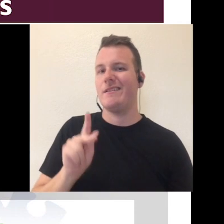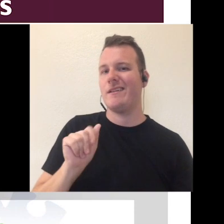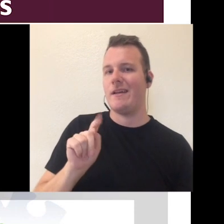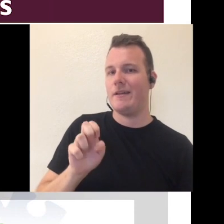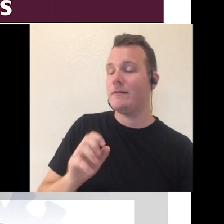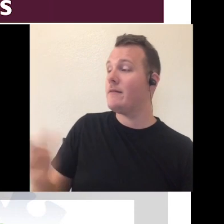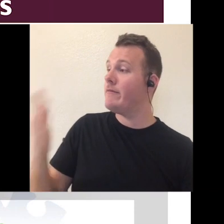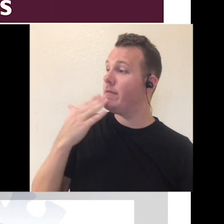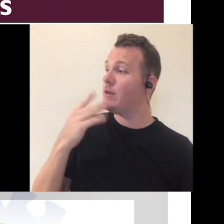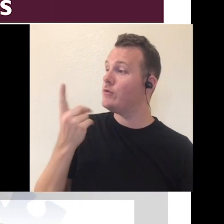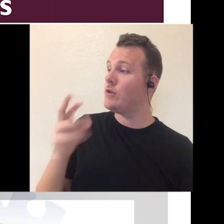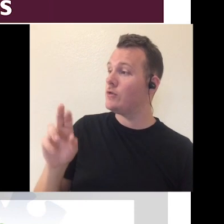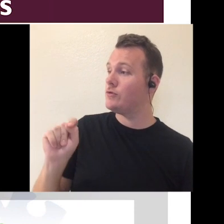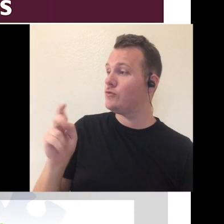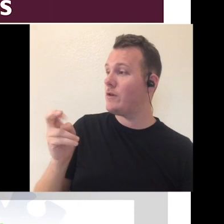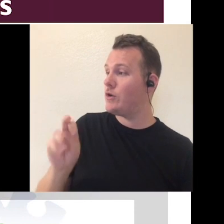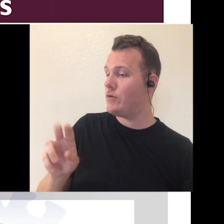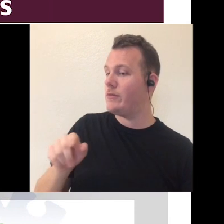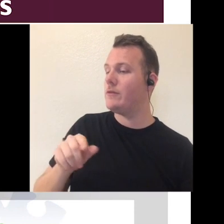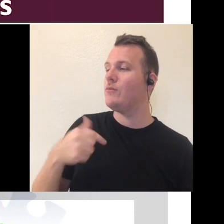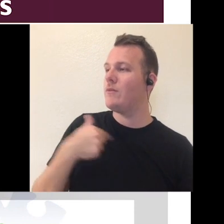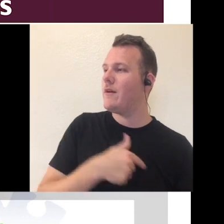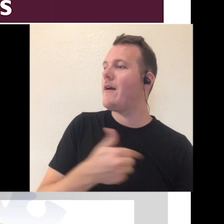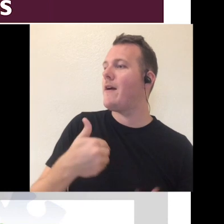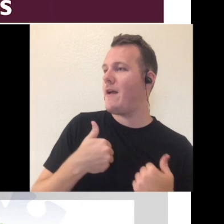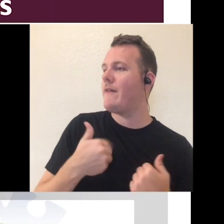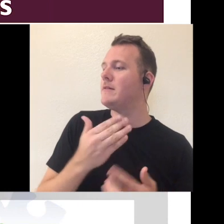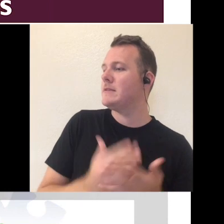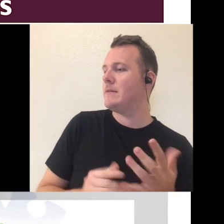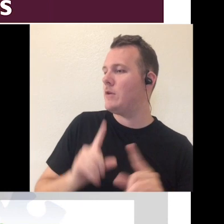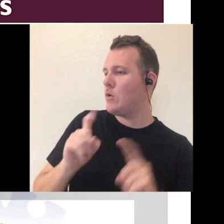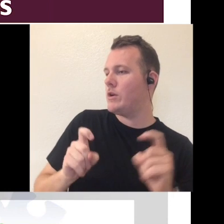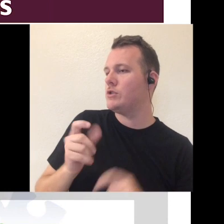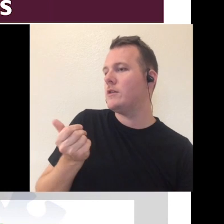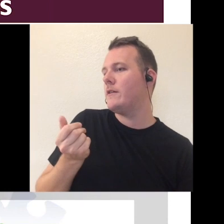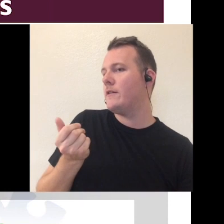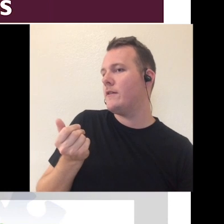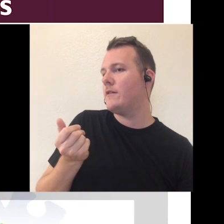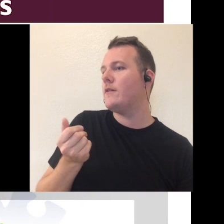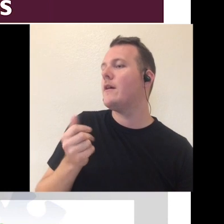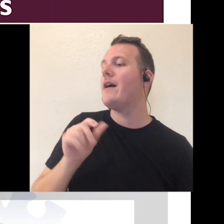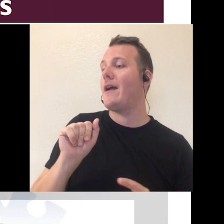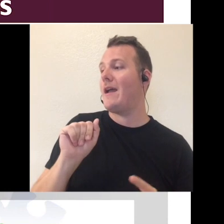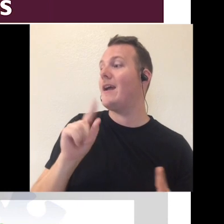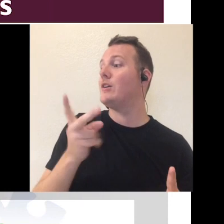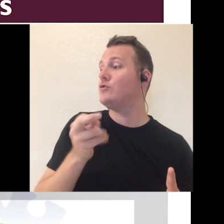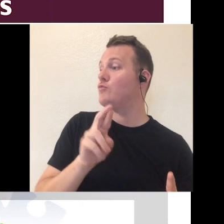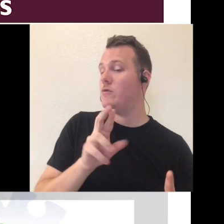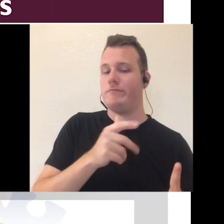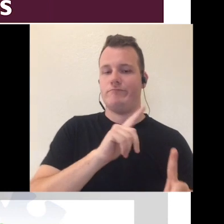Traynor for the presentation. We have some questions in the cue, and Andrew